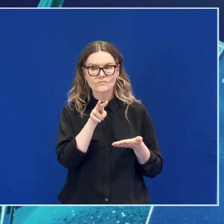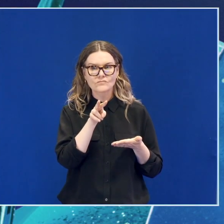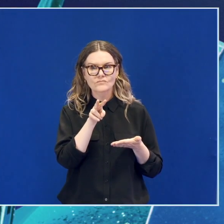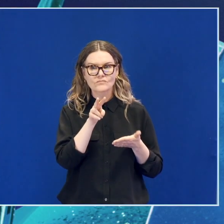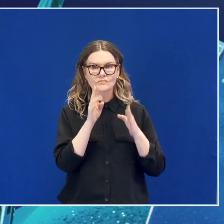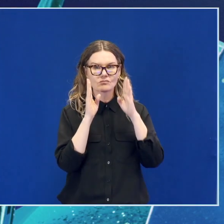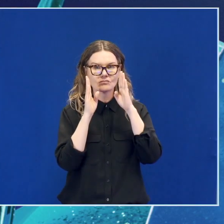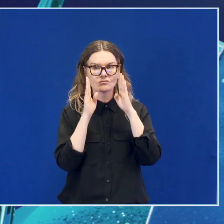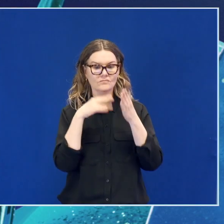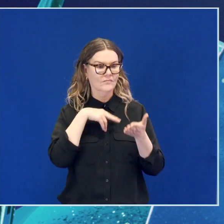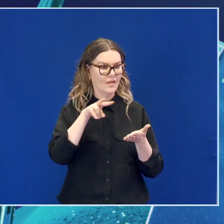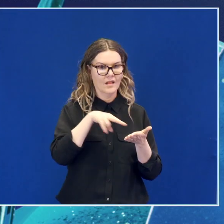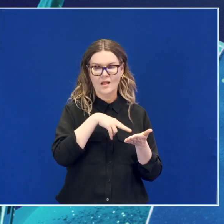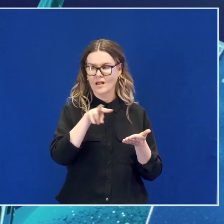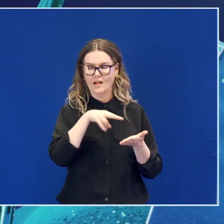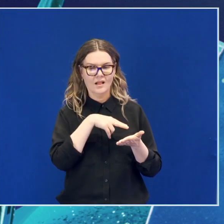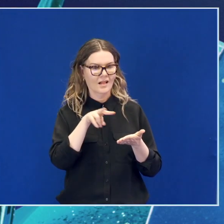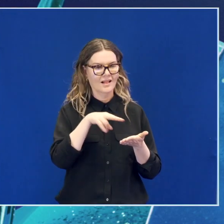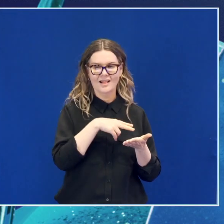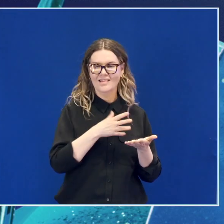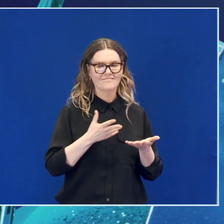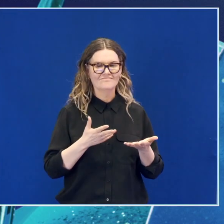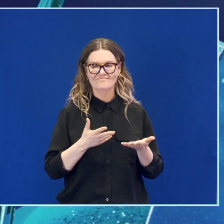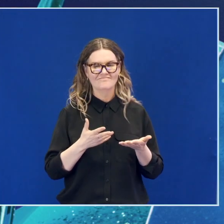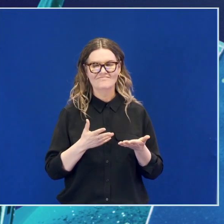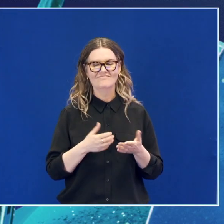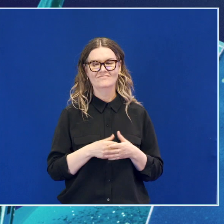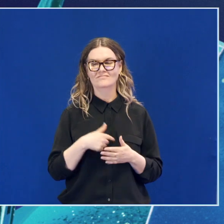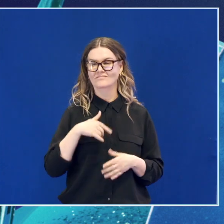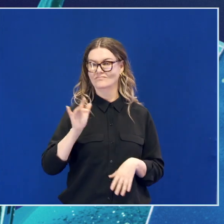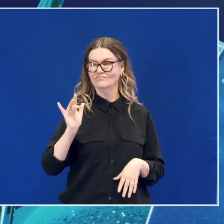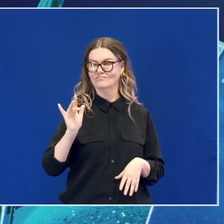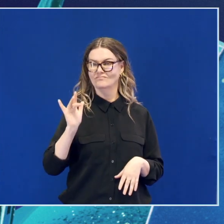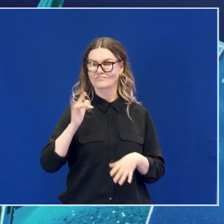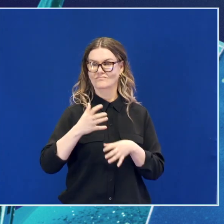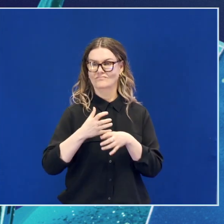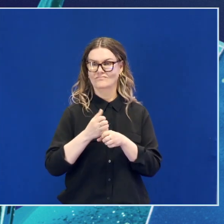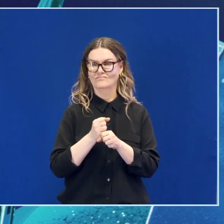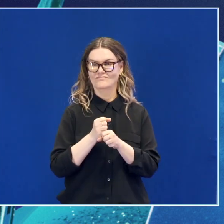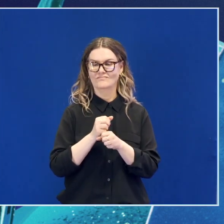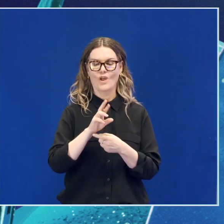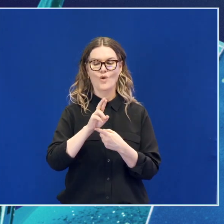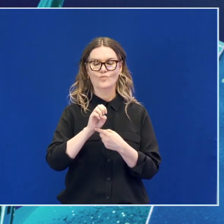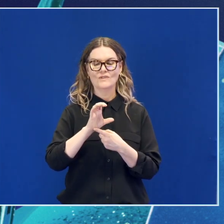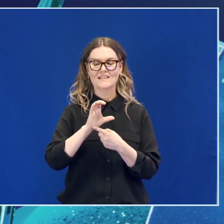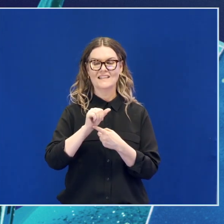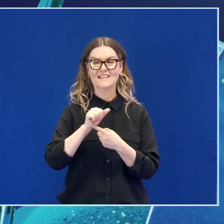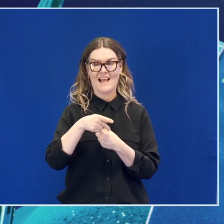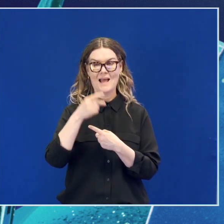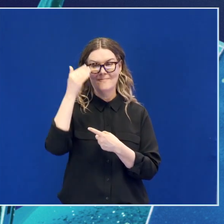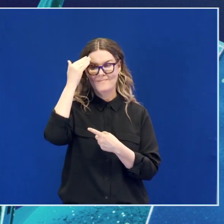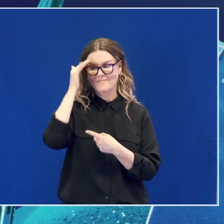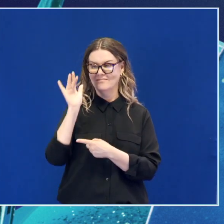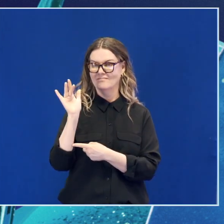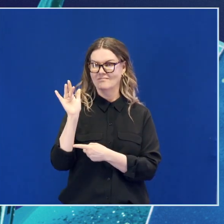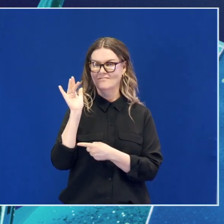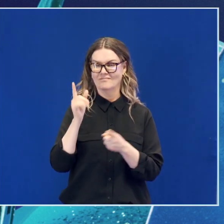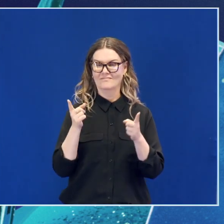and provides action items and summaries. And I continued taking my own notes in a notebook while it was doing that.